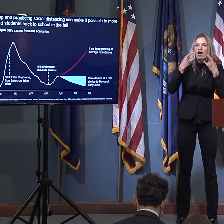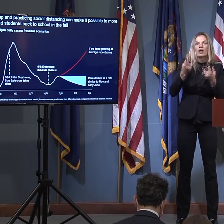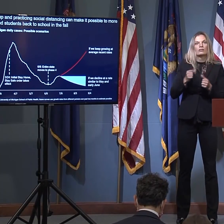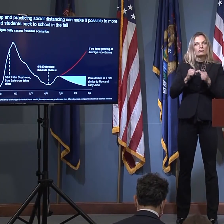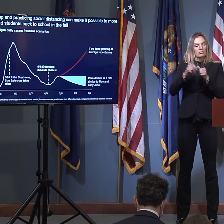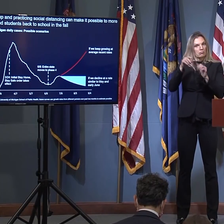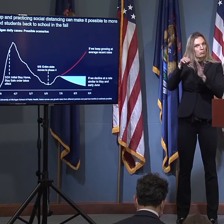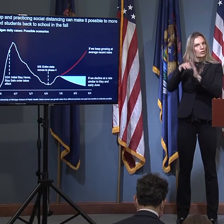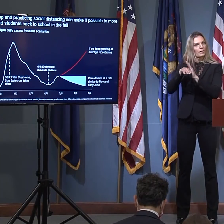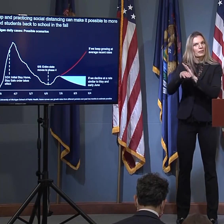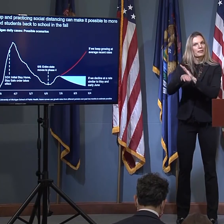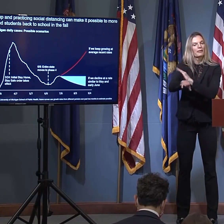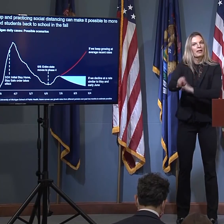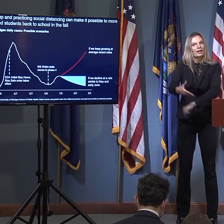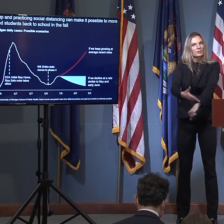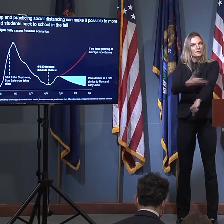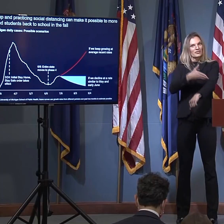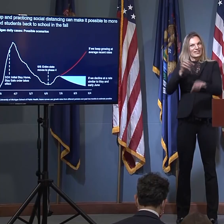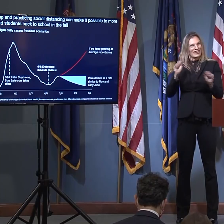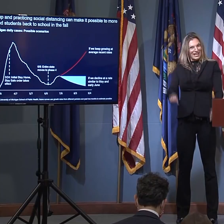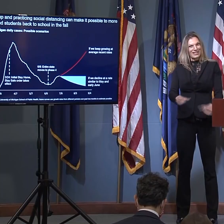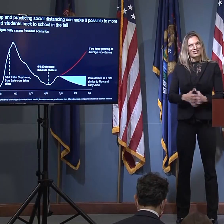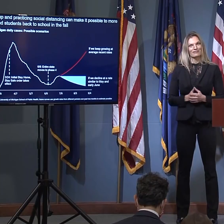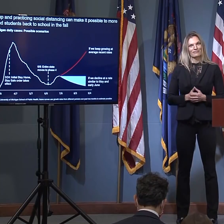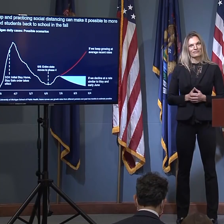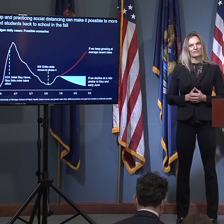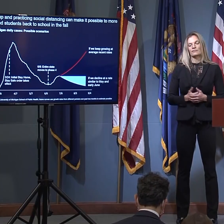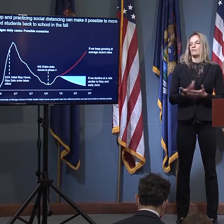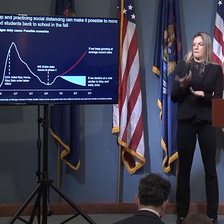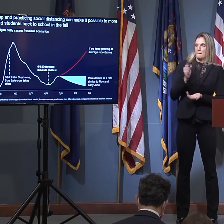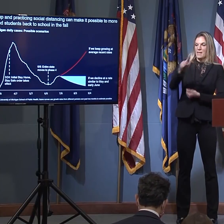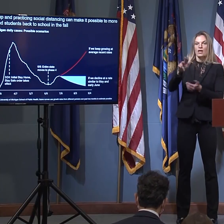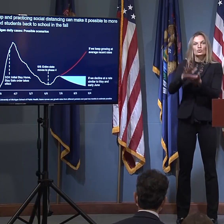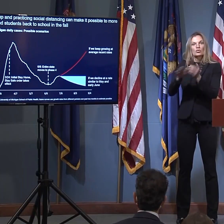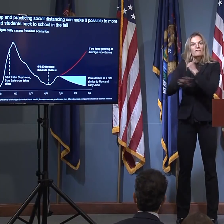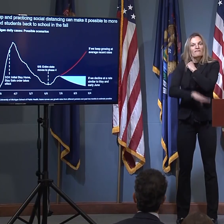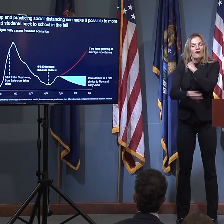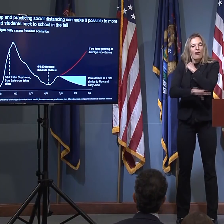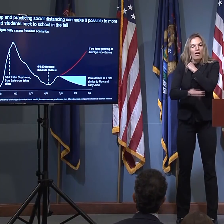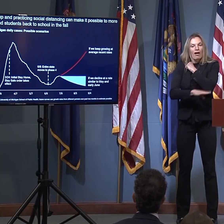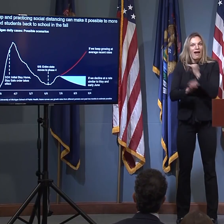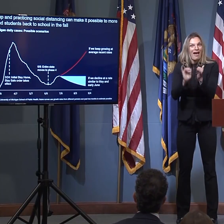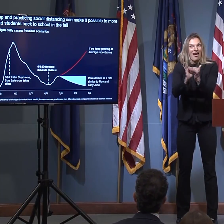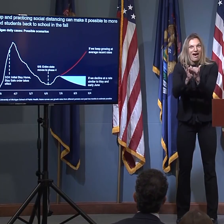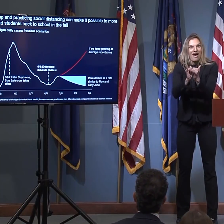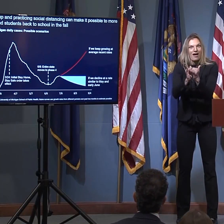INITIAL OUTCOME WE HAD OR COULD LOOK A LOT THE SAME. WHETHER OUR KIDS GET INTO SCHOOL